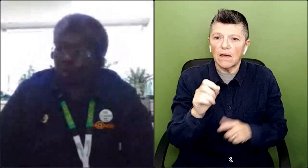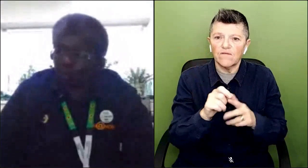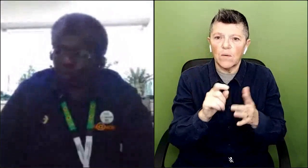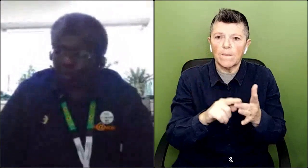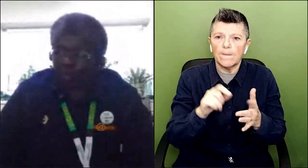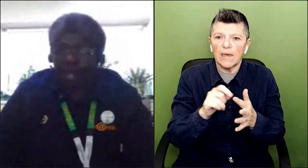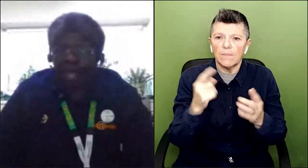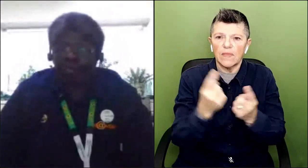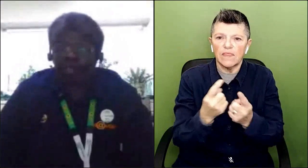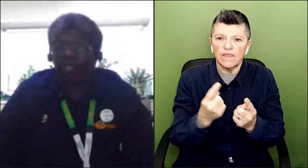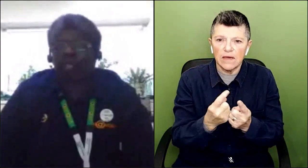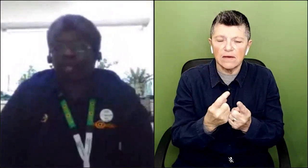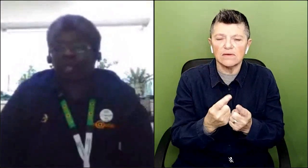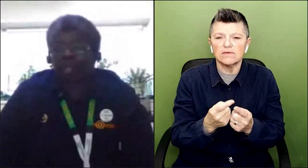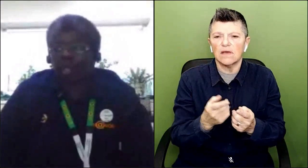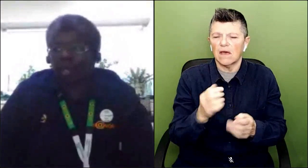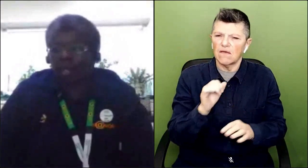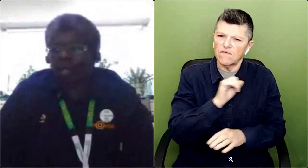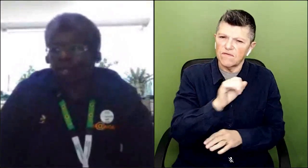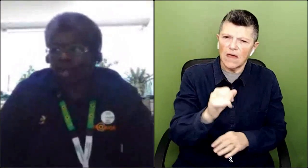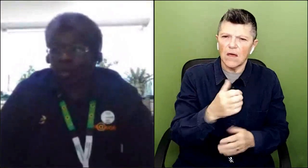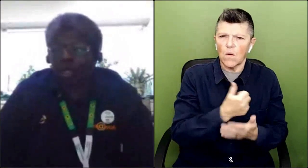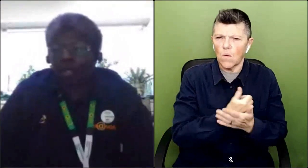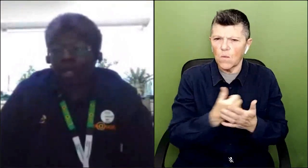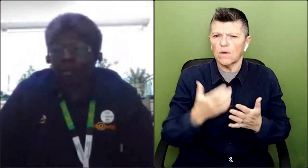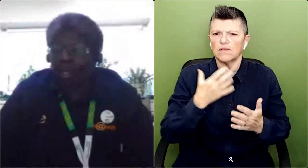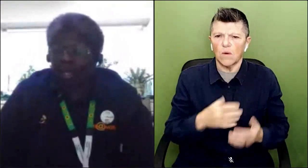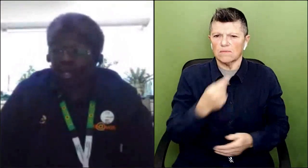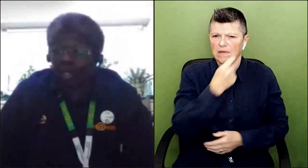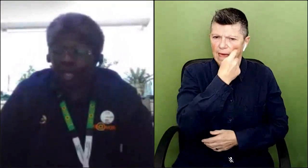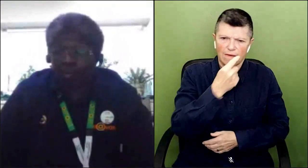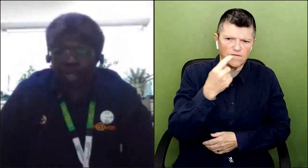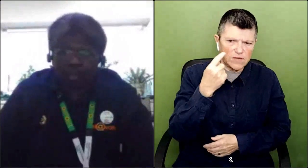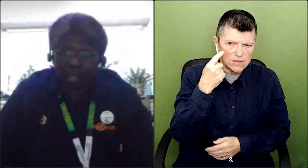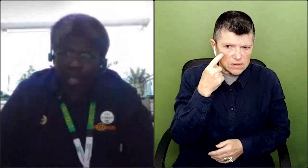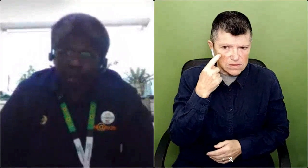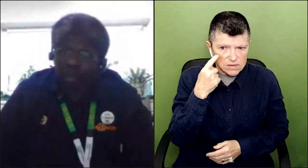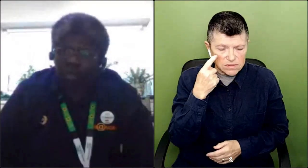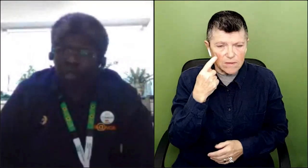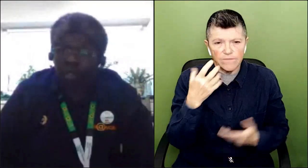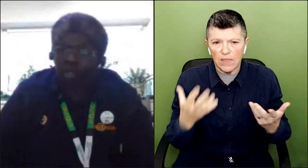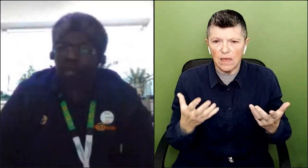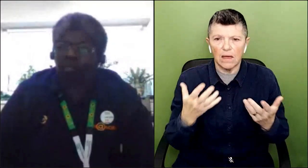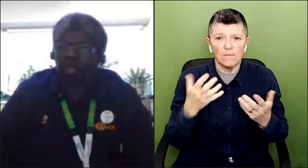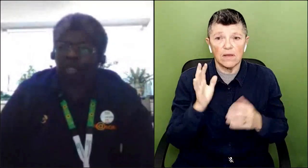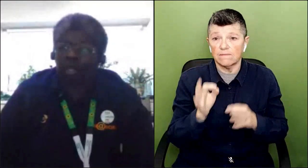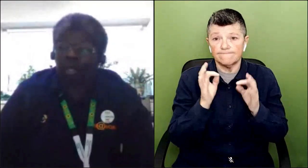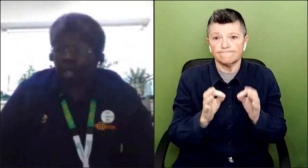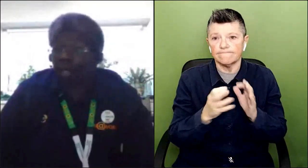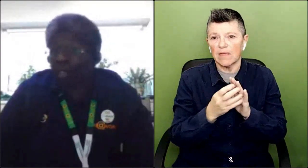They always want evidence, so I mean, a classic example even now is look at long COVID.